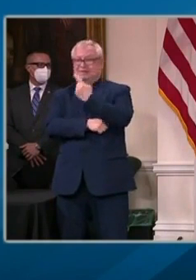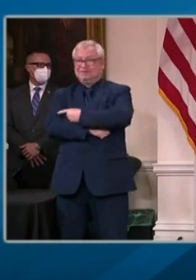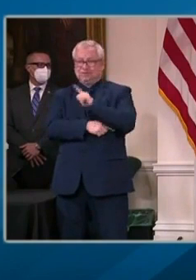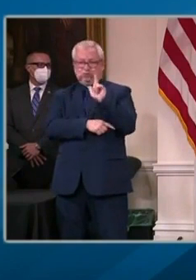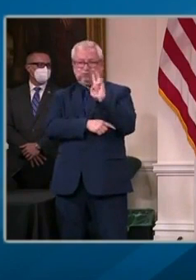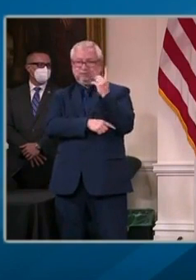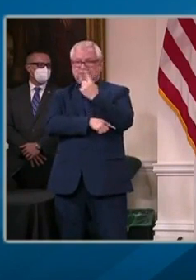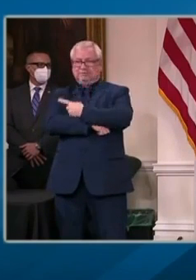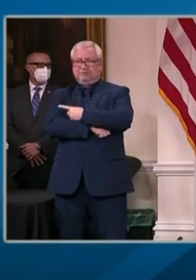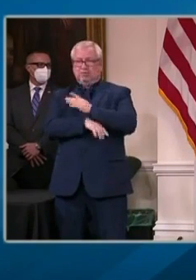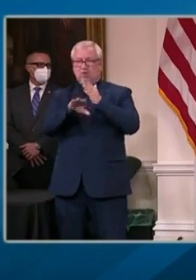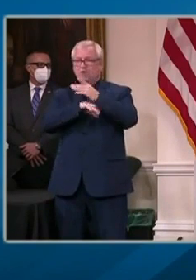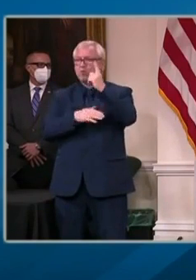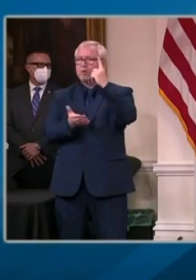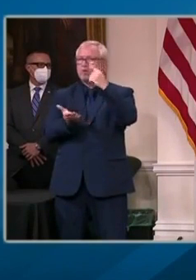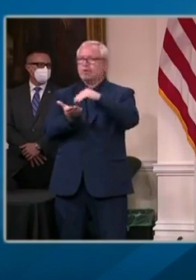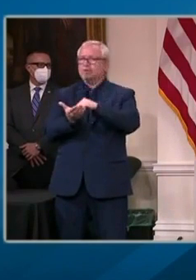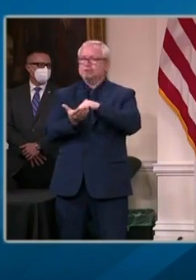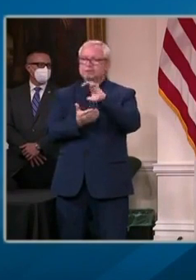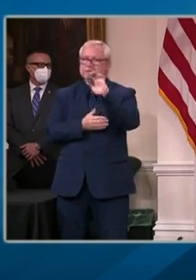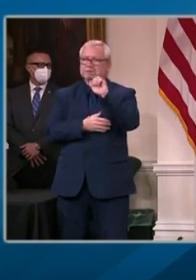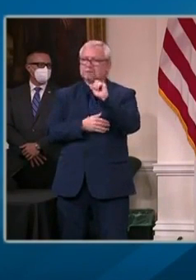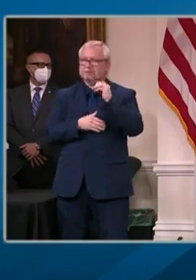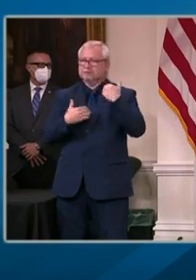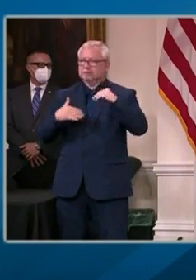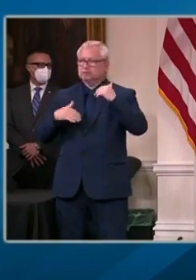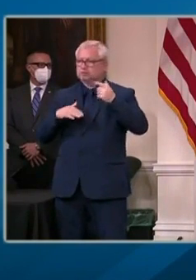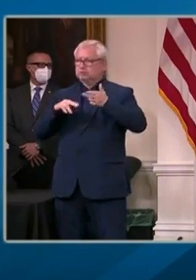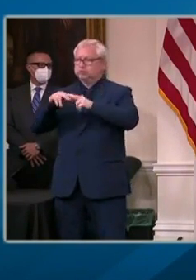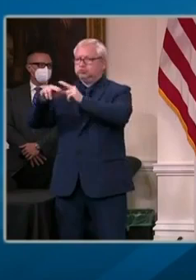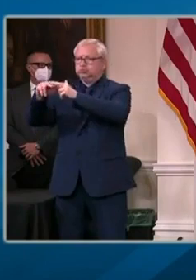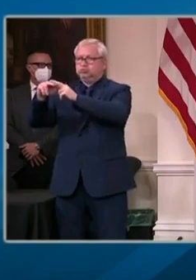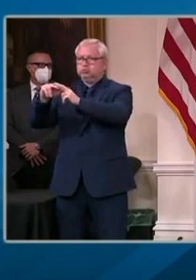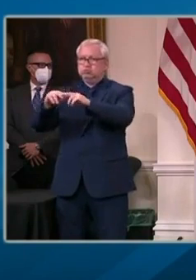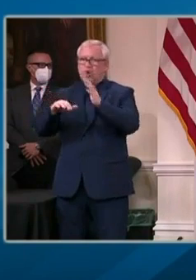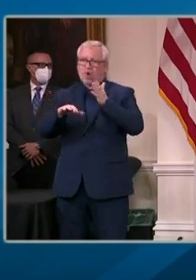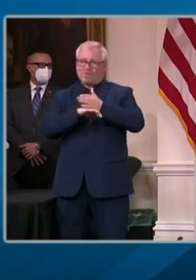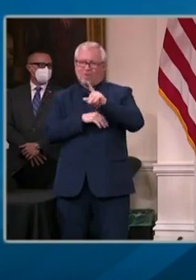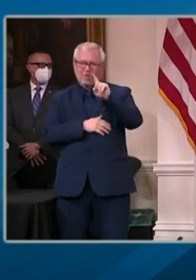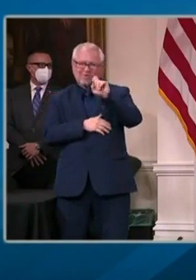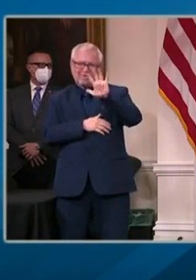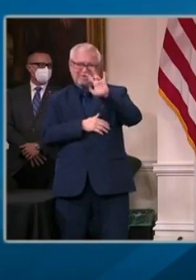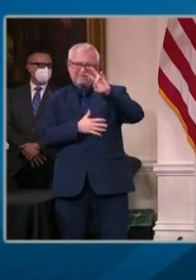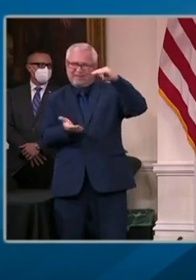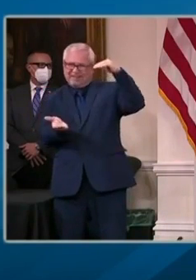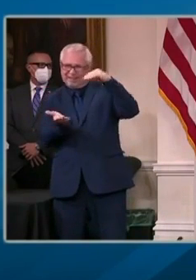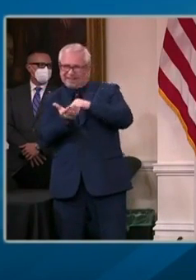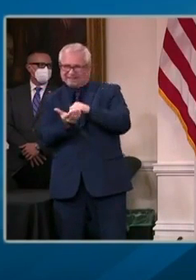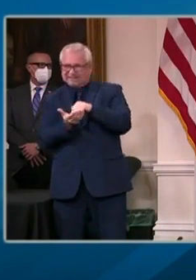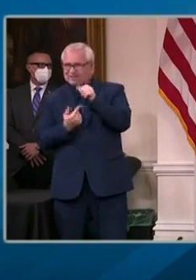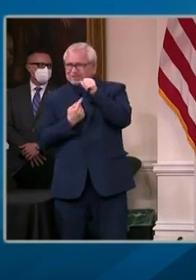WE HAVE HAD 27 STRAIGHT DAYS WITH MORE THAN 1,000 NEW CASES.